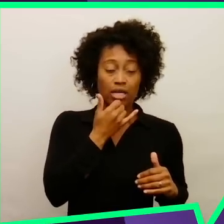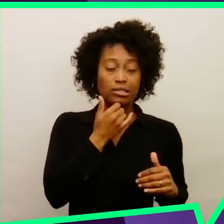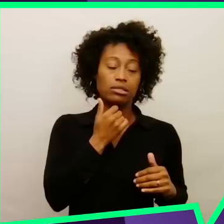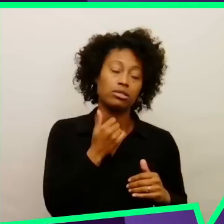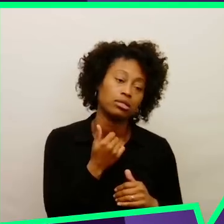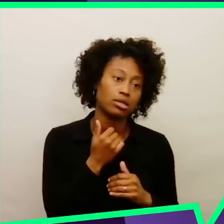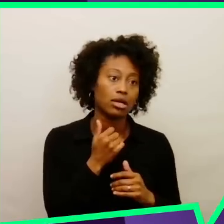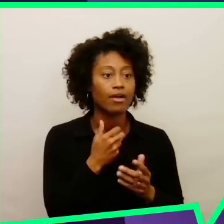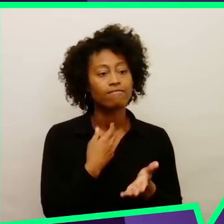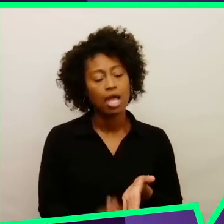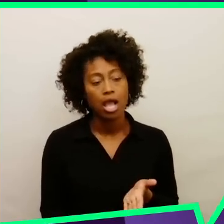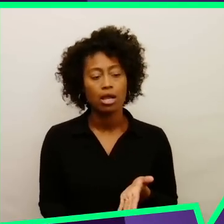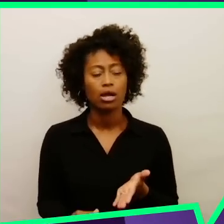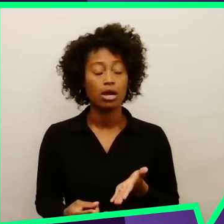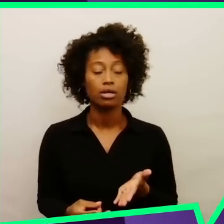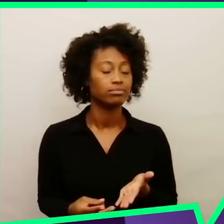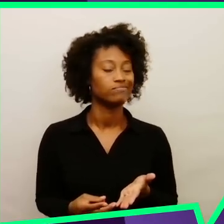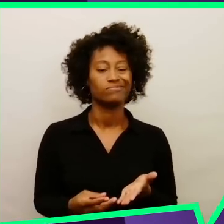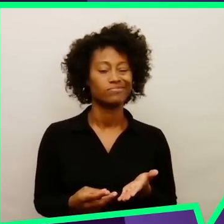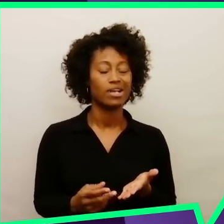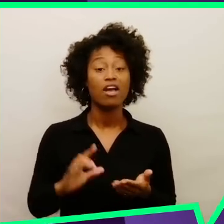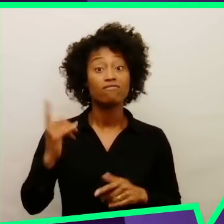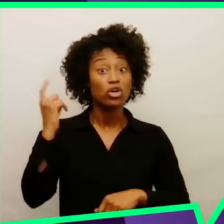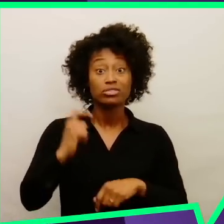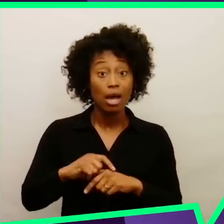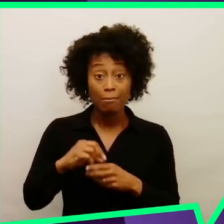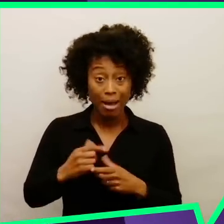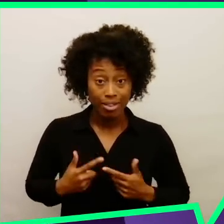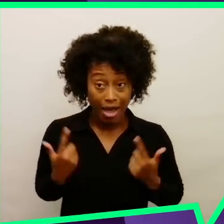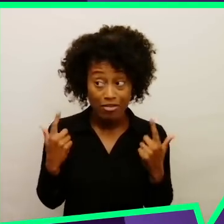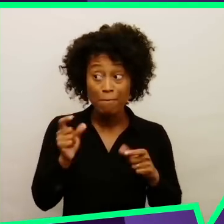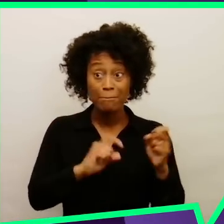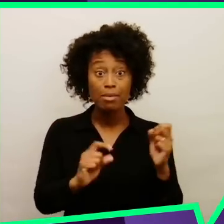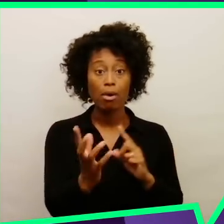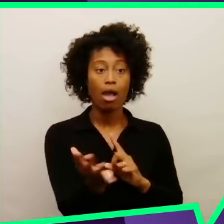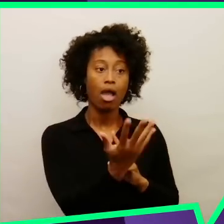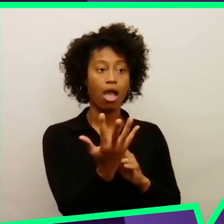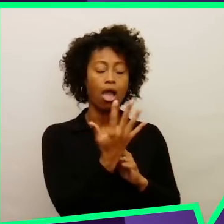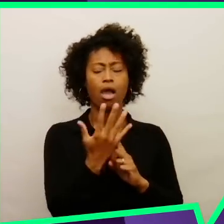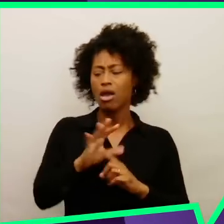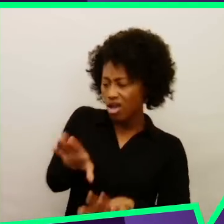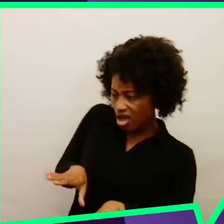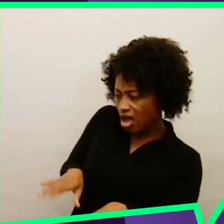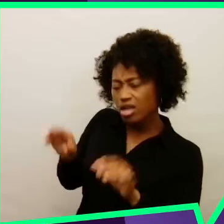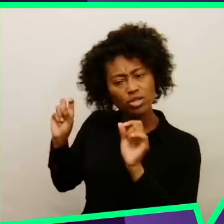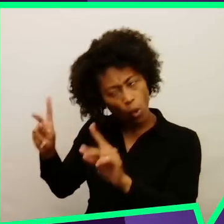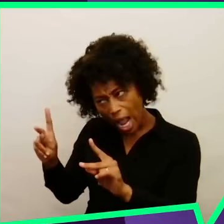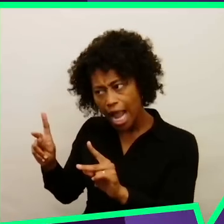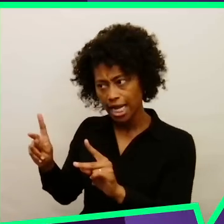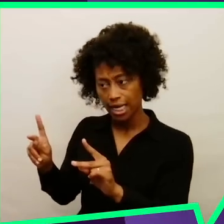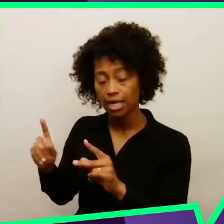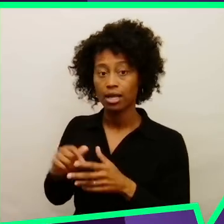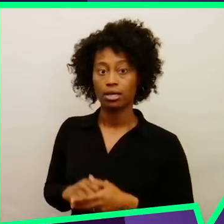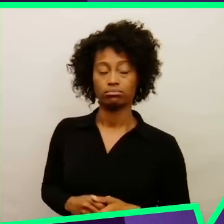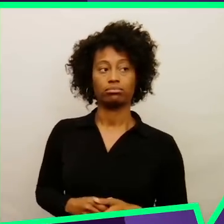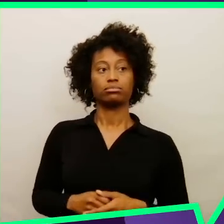And it was the first time in my life that people came over and told me it was OK. And I hadn't ever heard that.